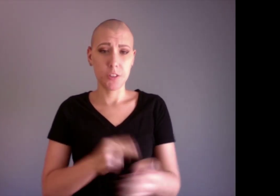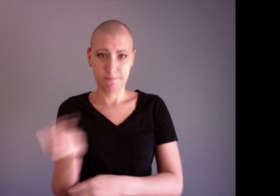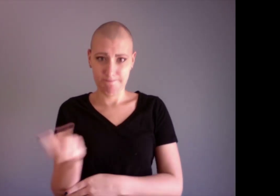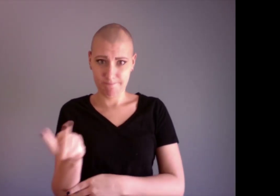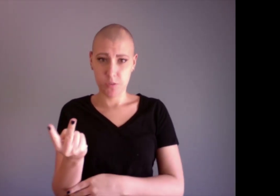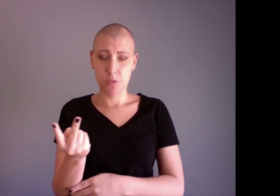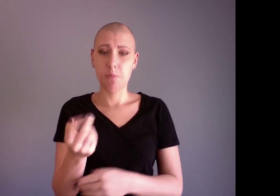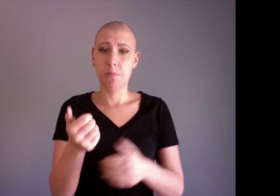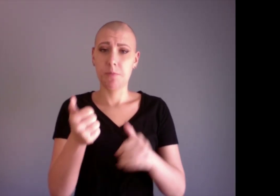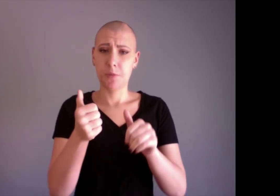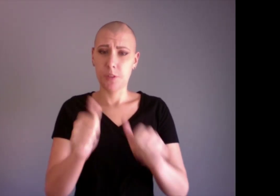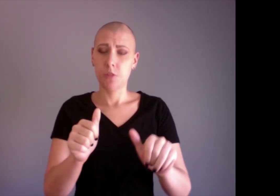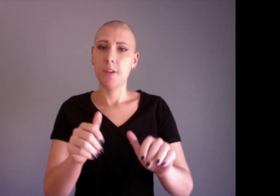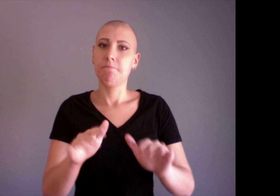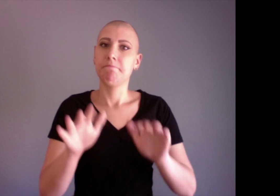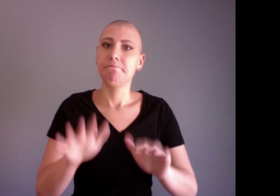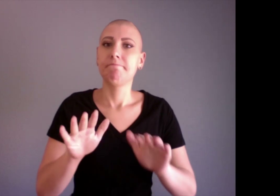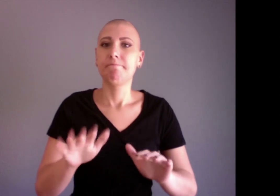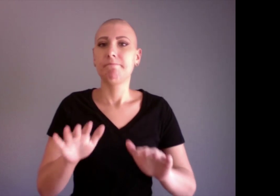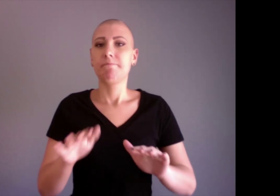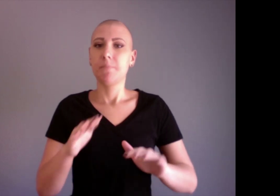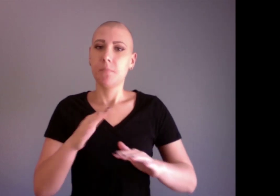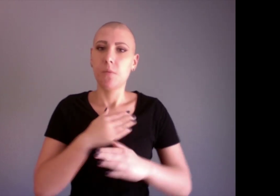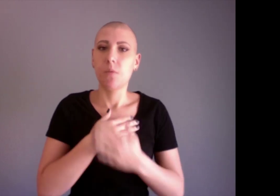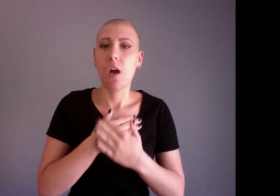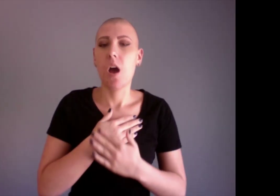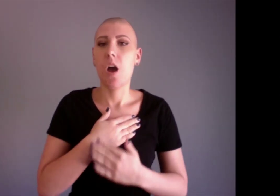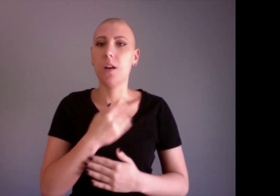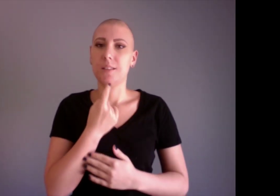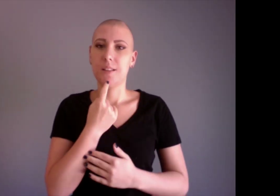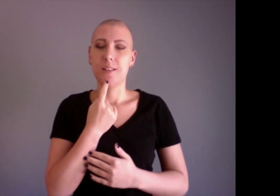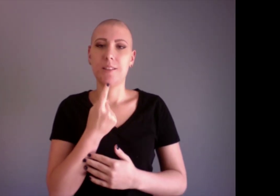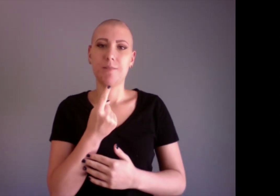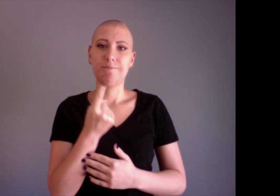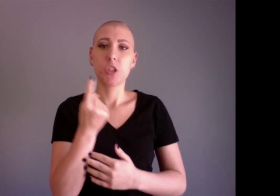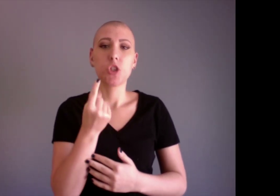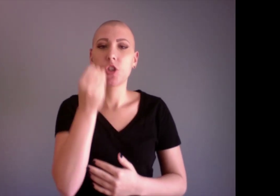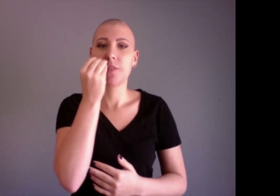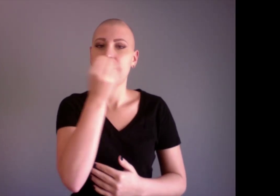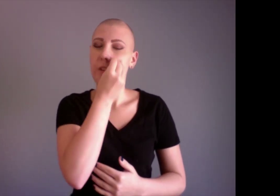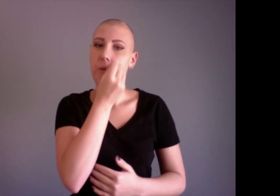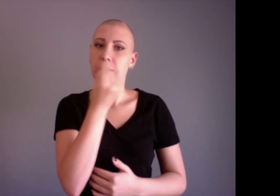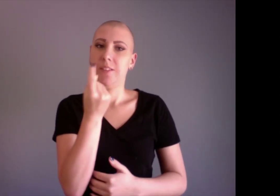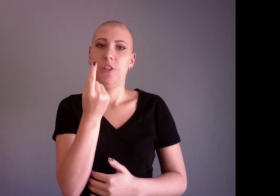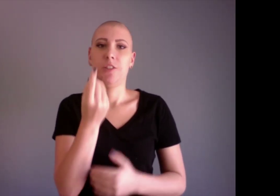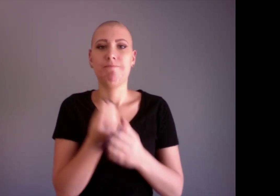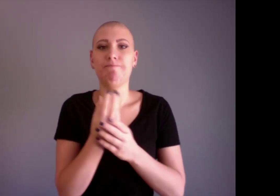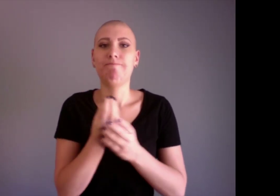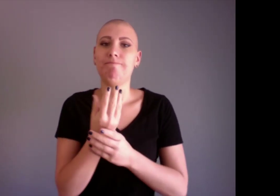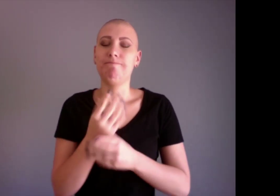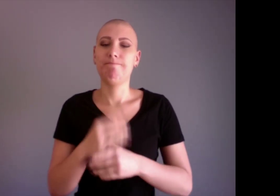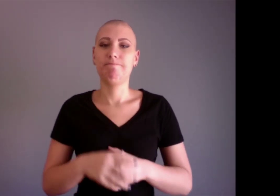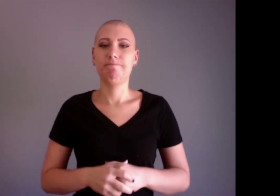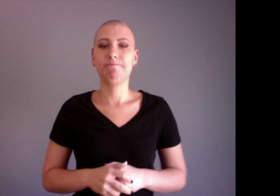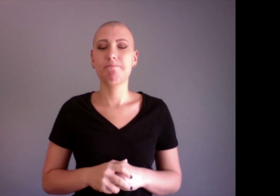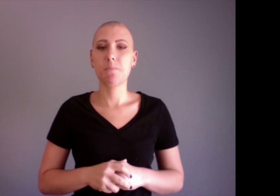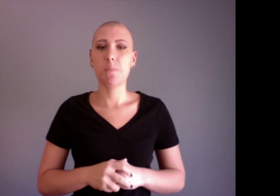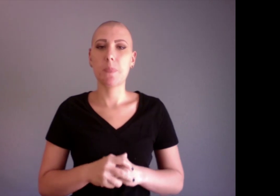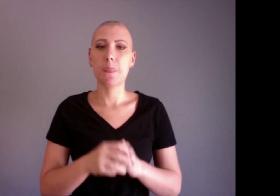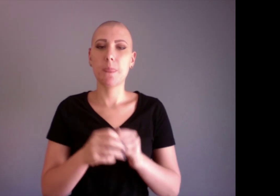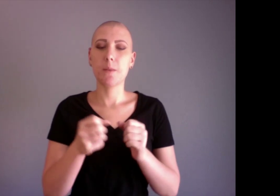To calm me down, they said it’s just the flora and fauna, flora and fauna.